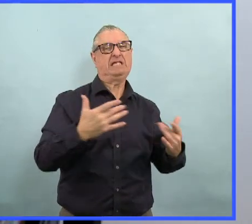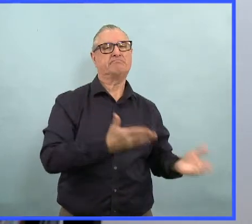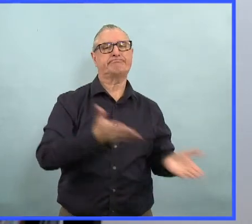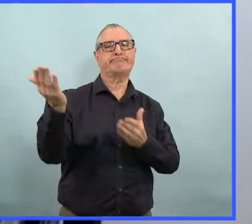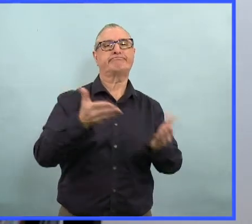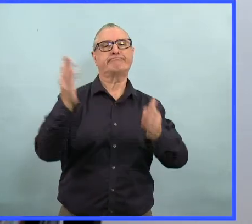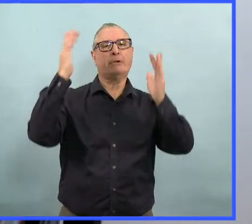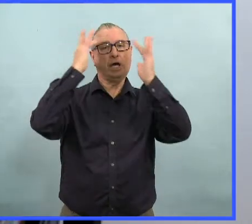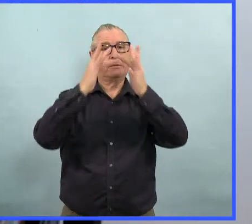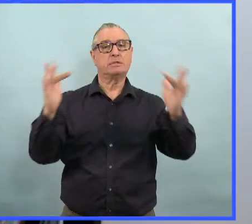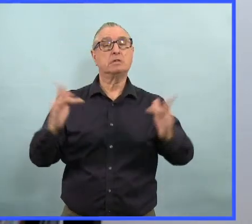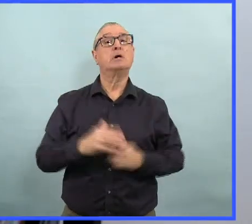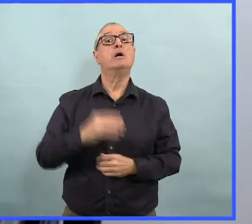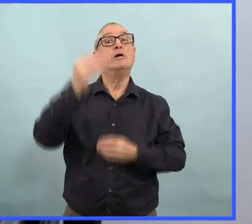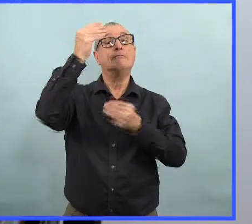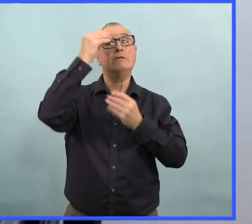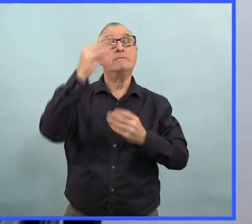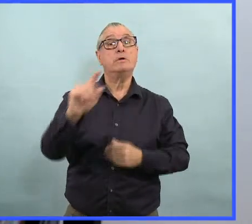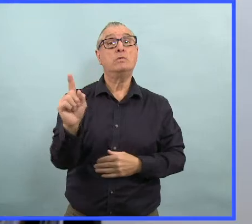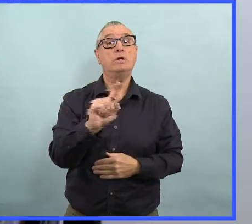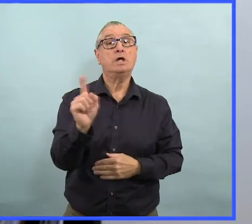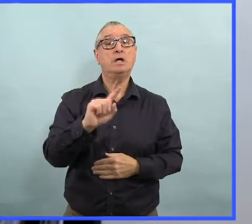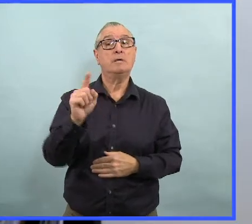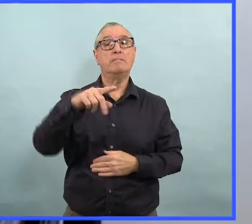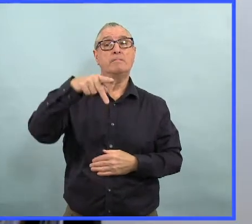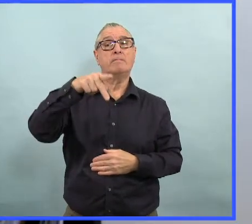if you are still feeling unsure about being vaccinated against